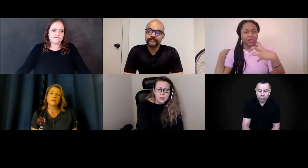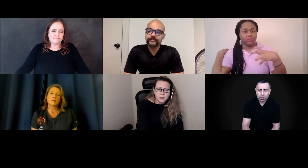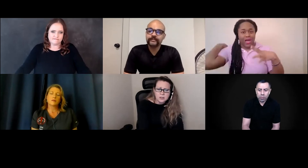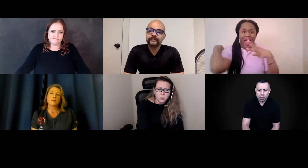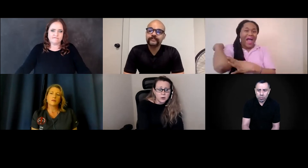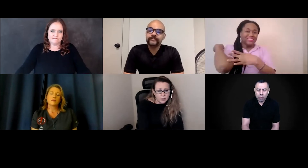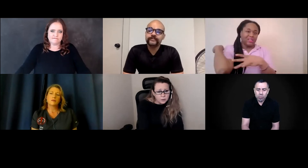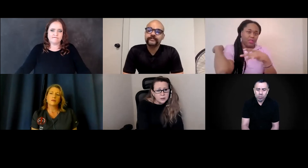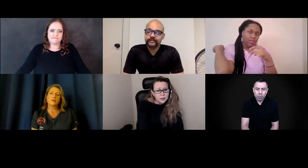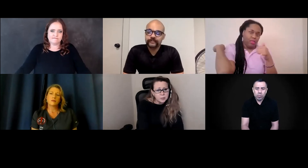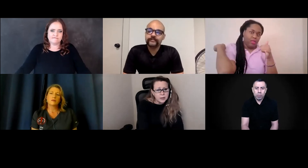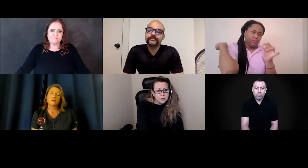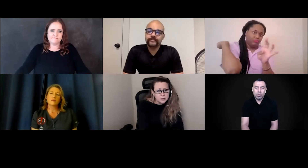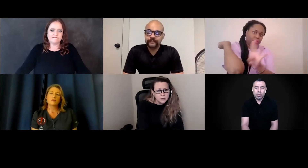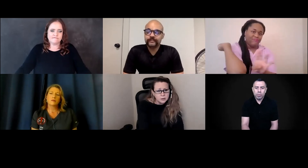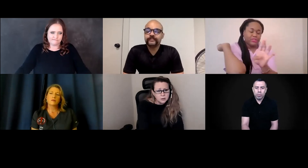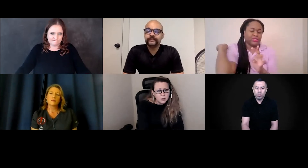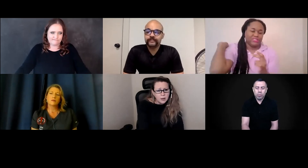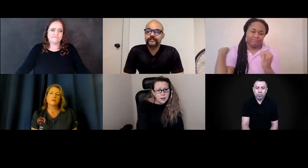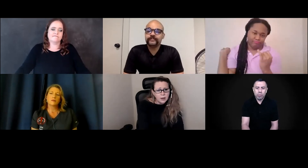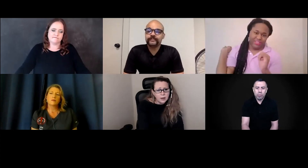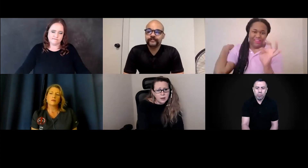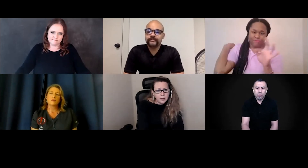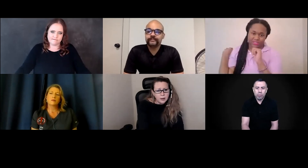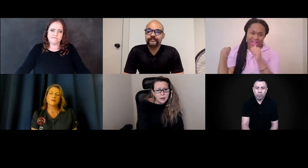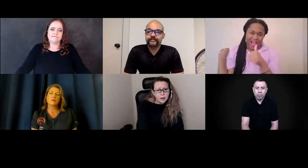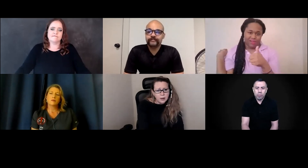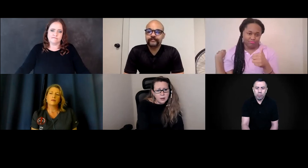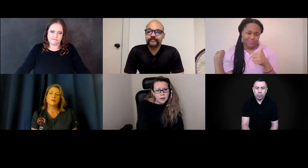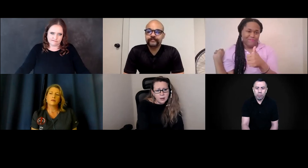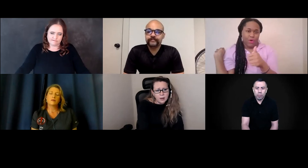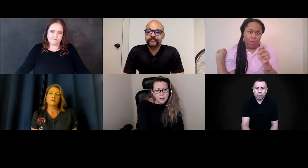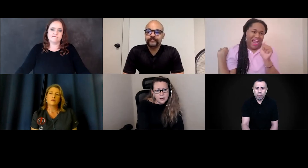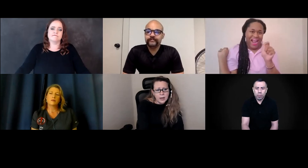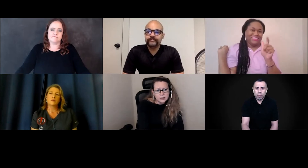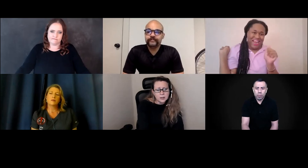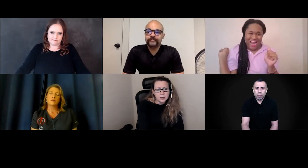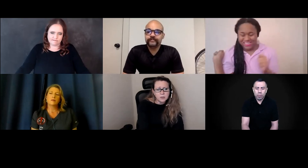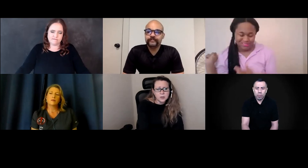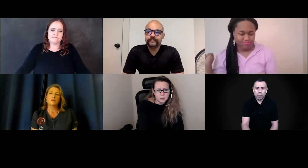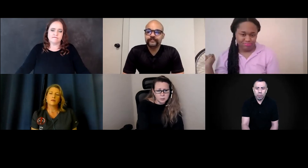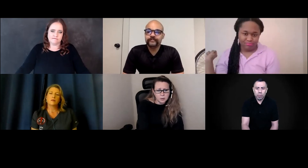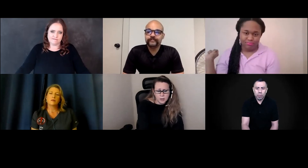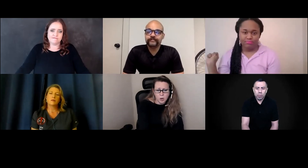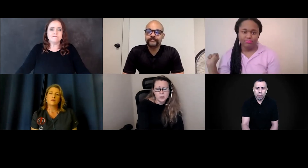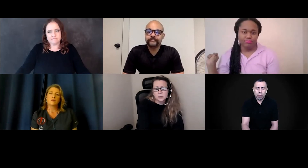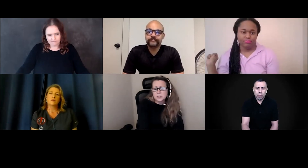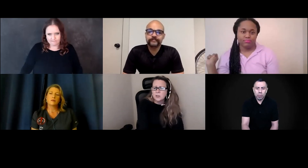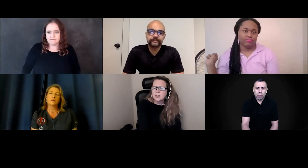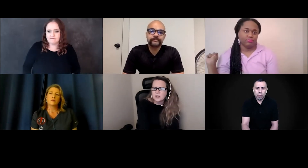If that doesn't work, and file a complaint and ask them for some help, specifically if